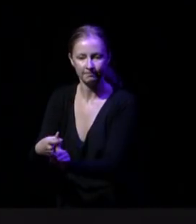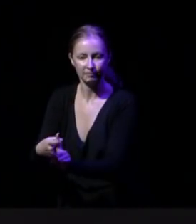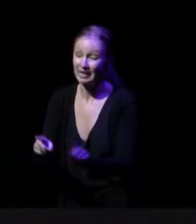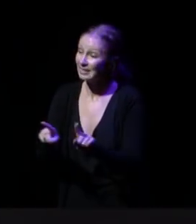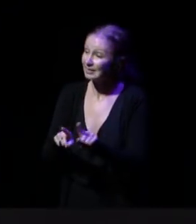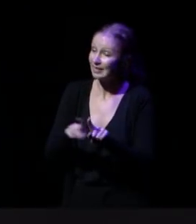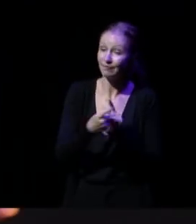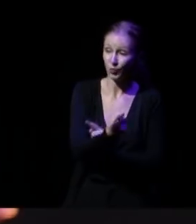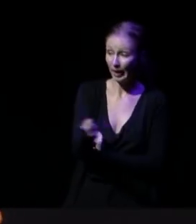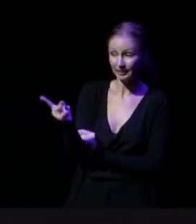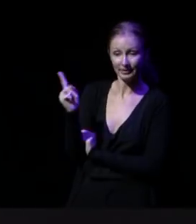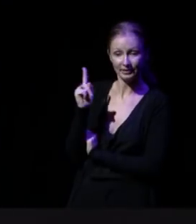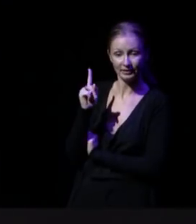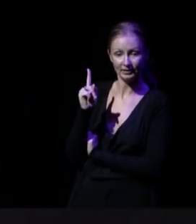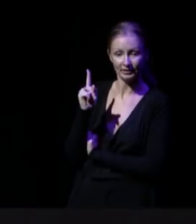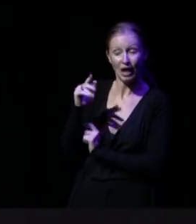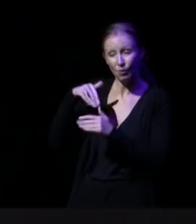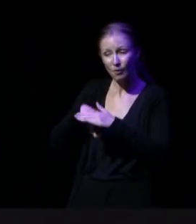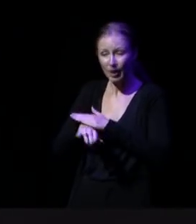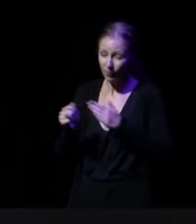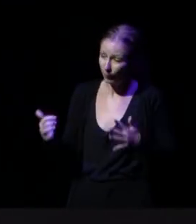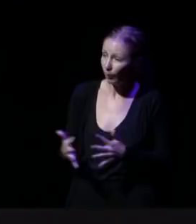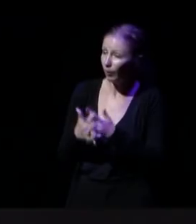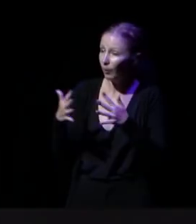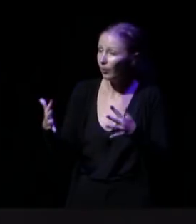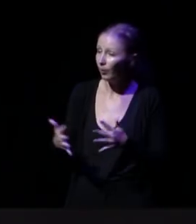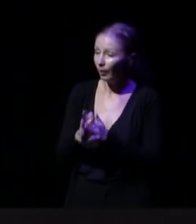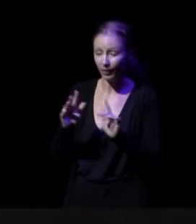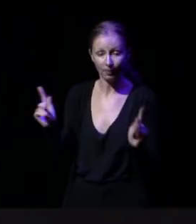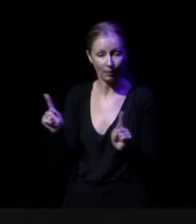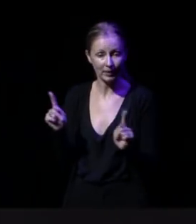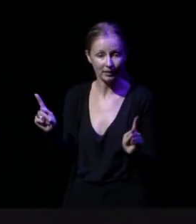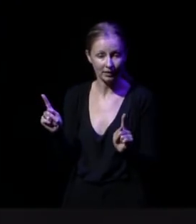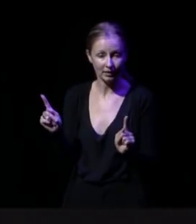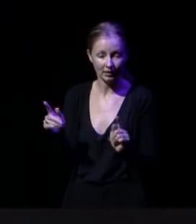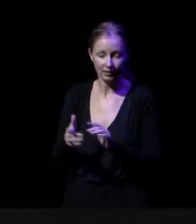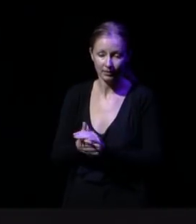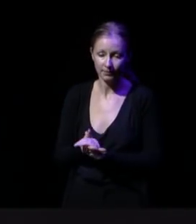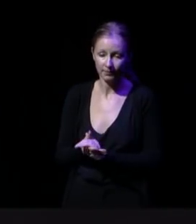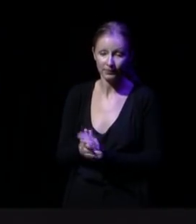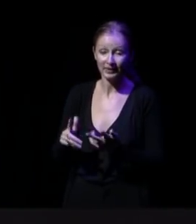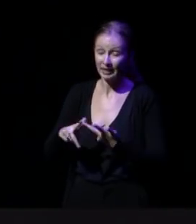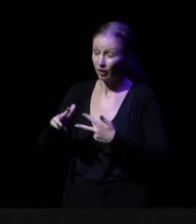in this battlefield right now and turning to those,